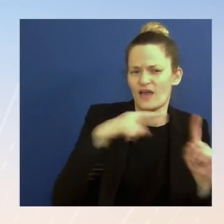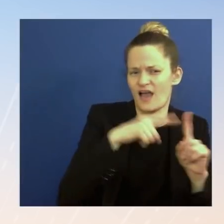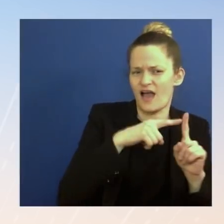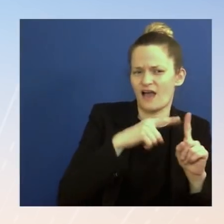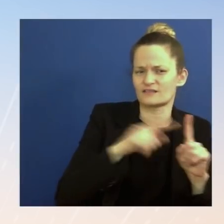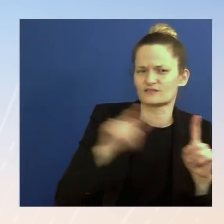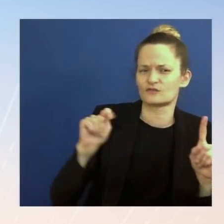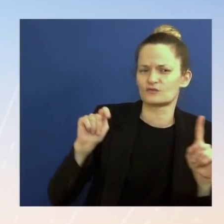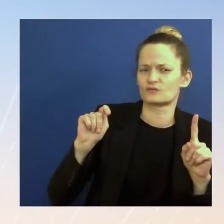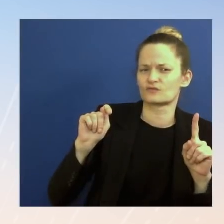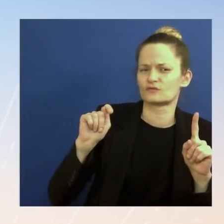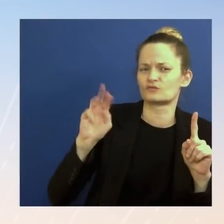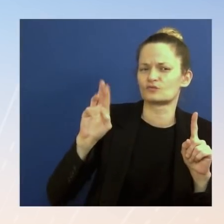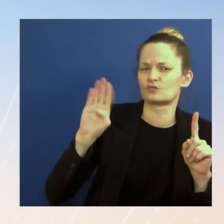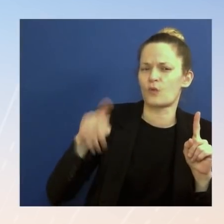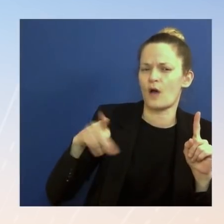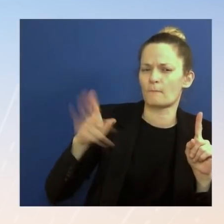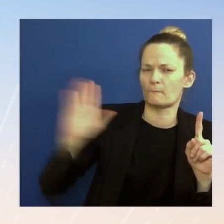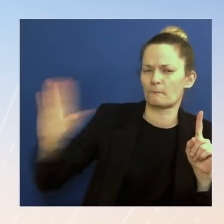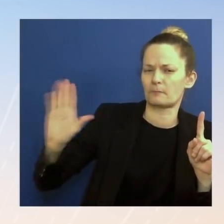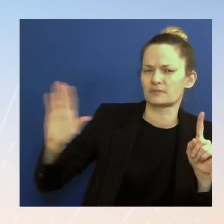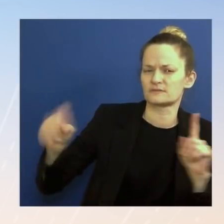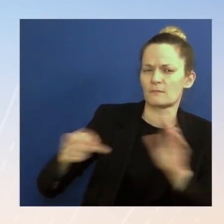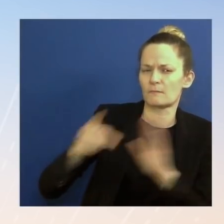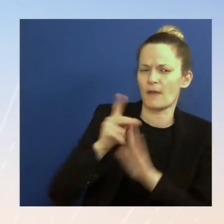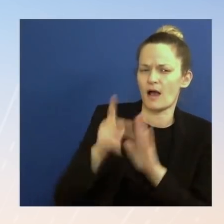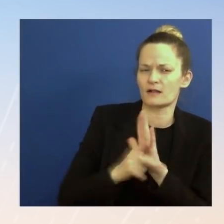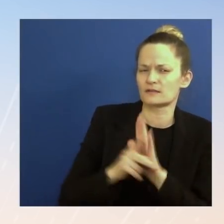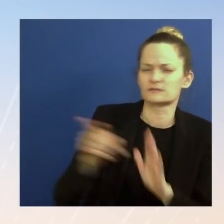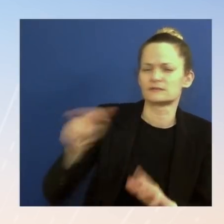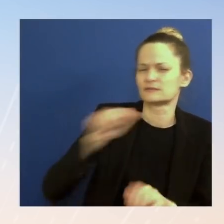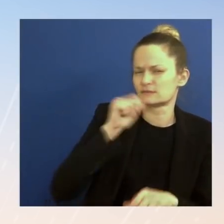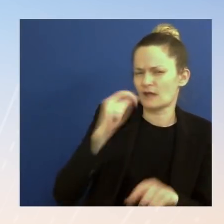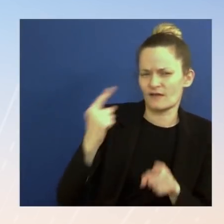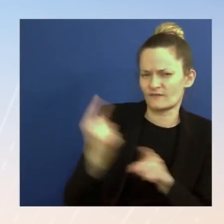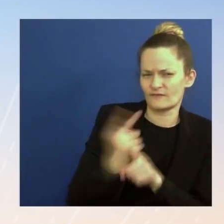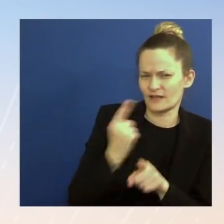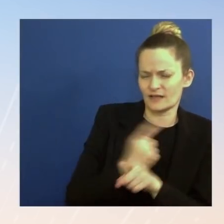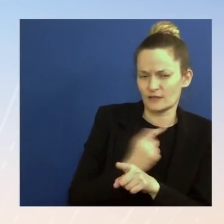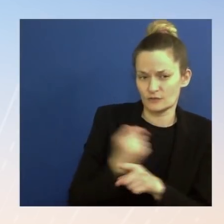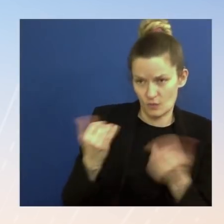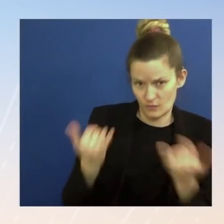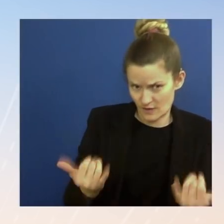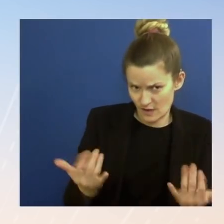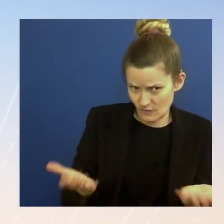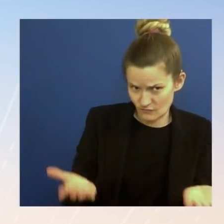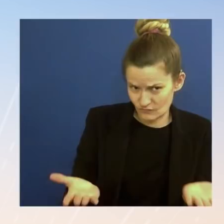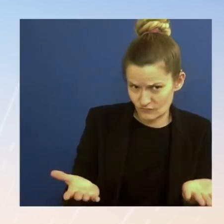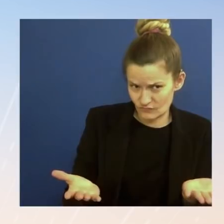the CDC decided to let unaccompanied minors in. So the fear is that this is going to make a lot of parents